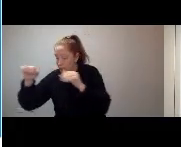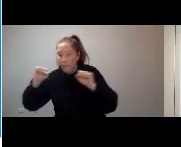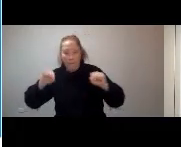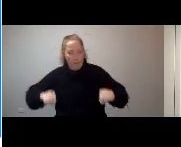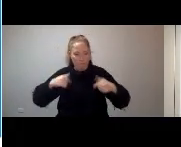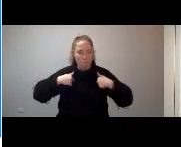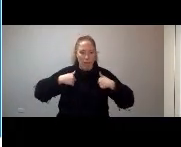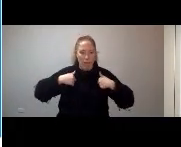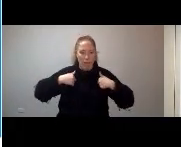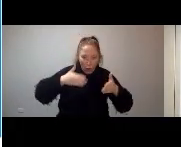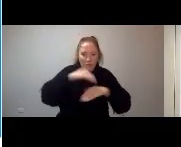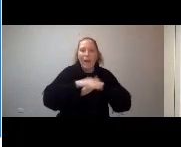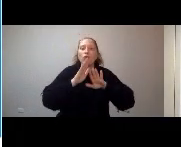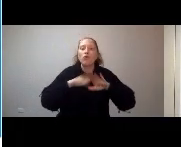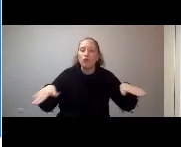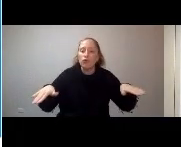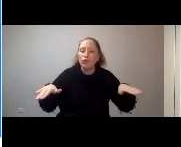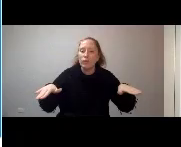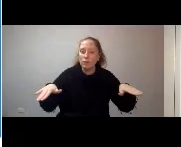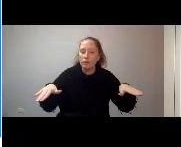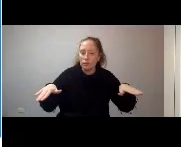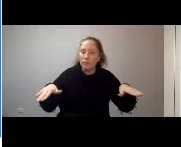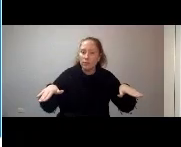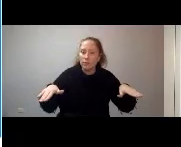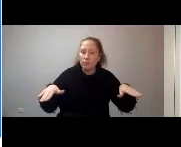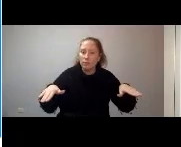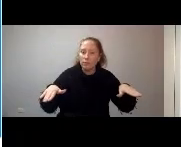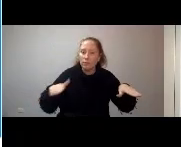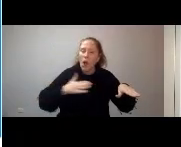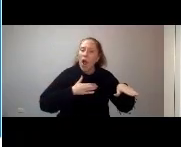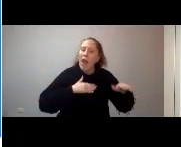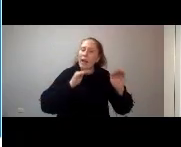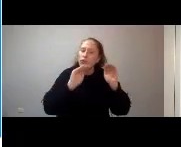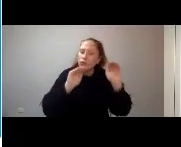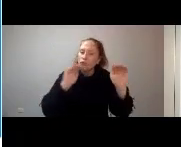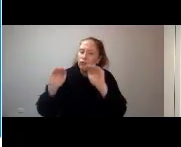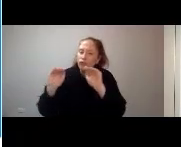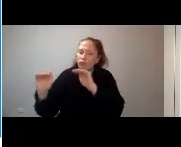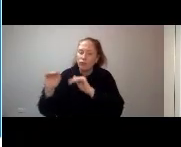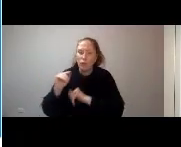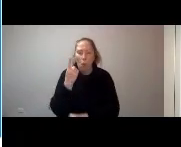So, I always like to sort of remind us about children. Gabriela Mistral's a Nobel Prize-winning poet,